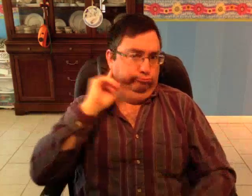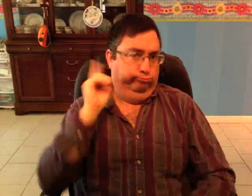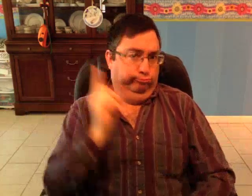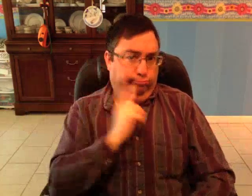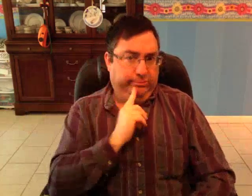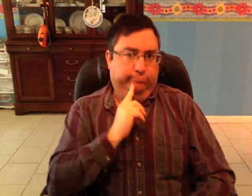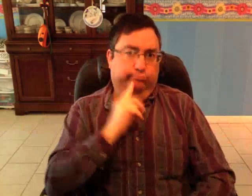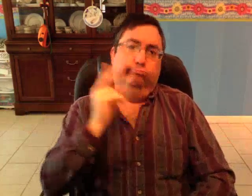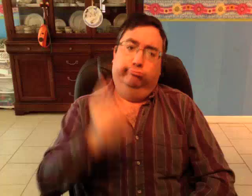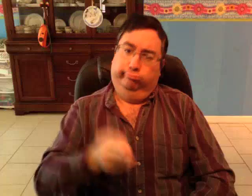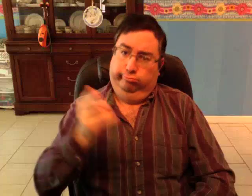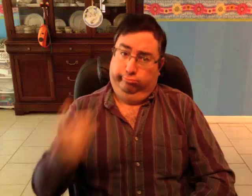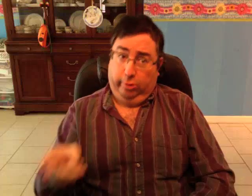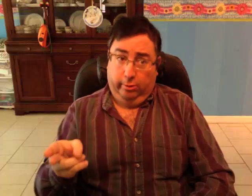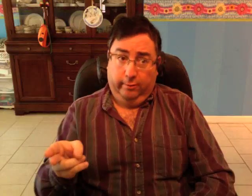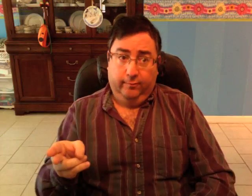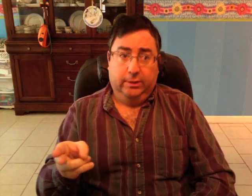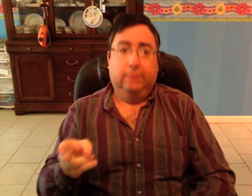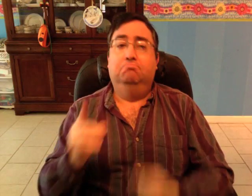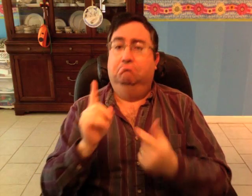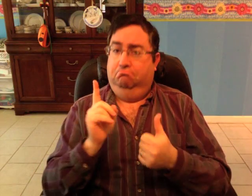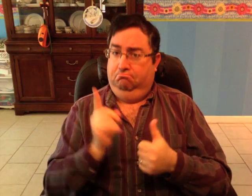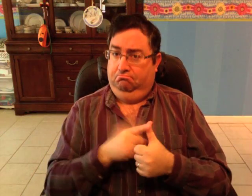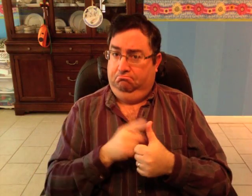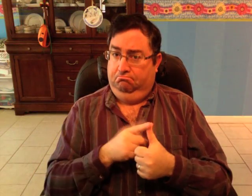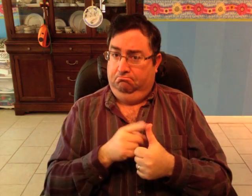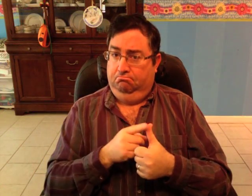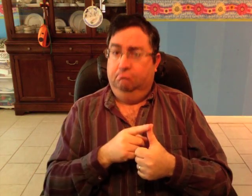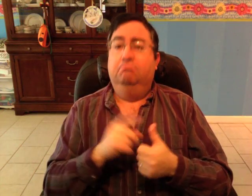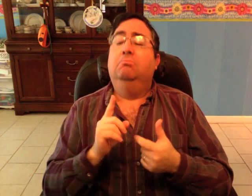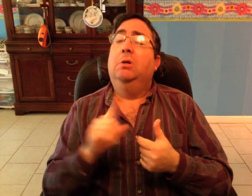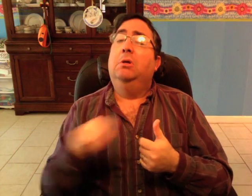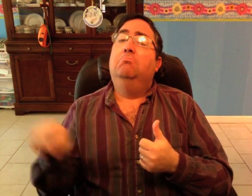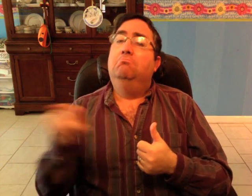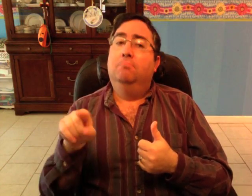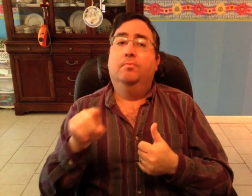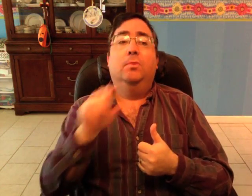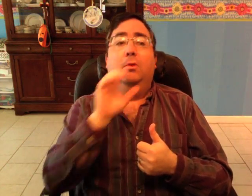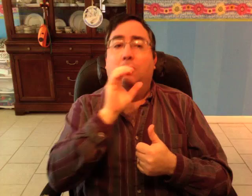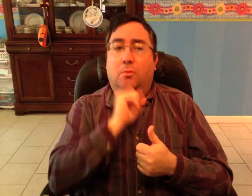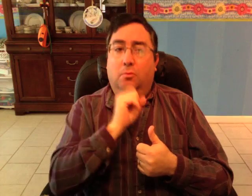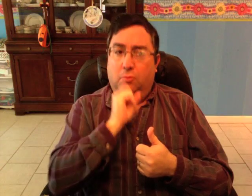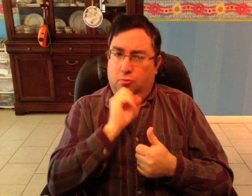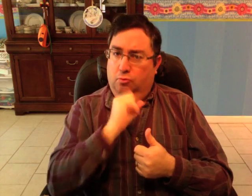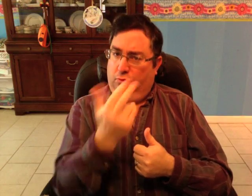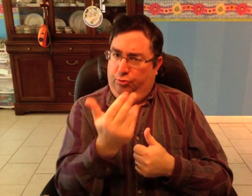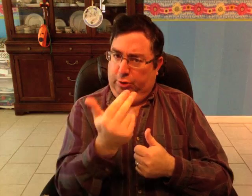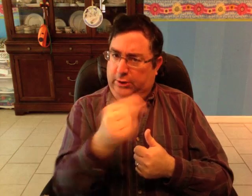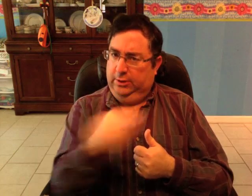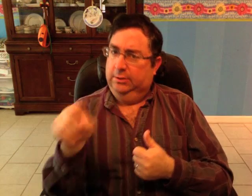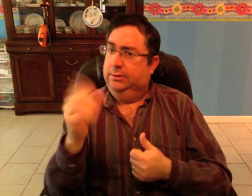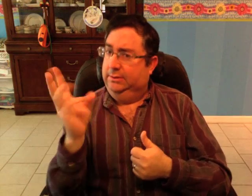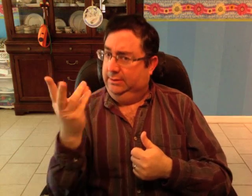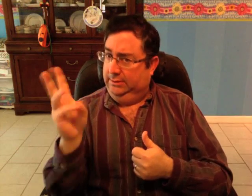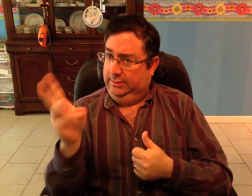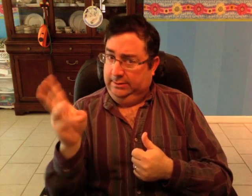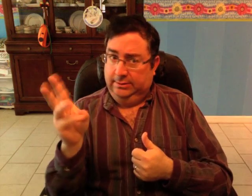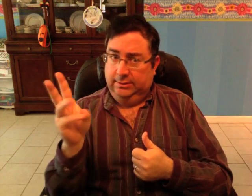ages 13 - 16,